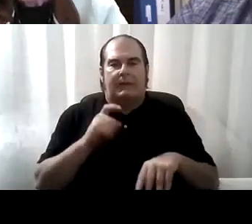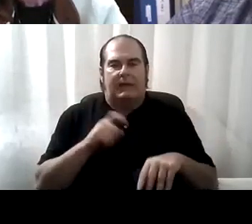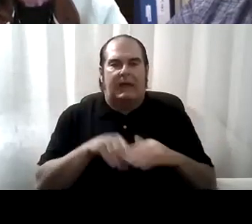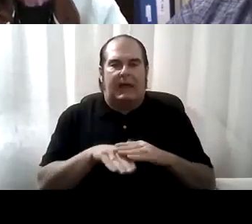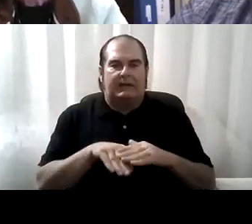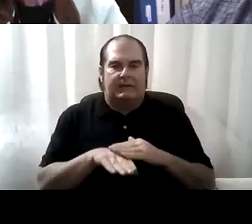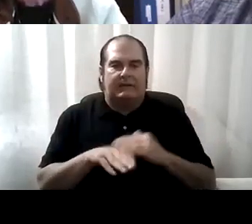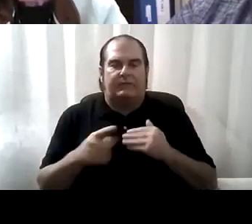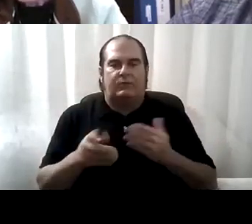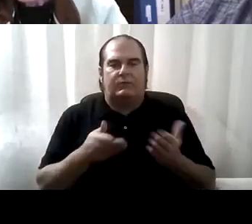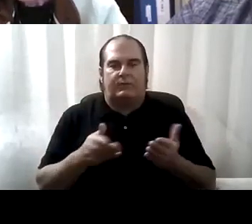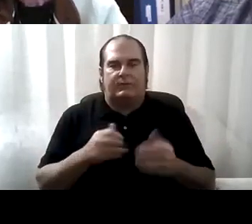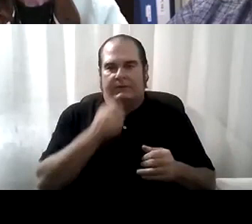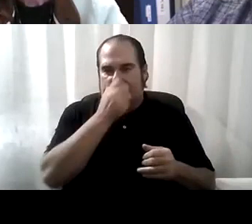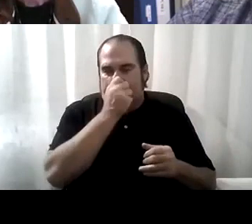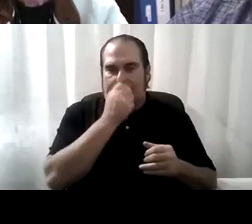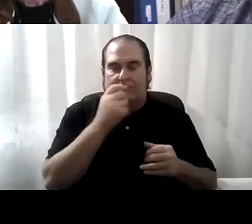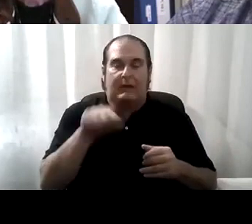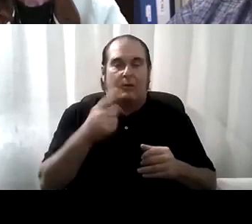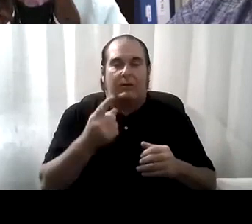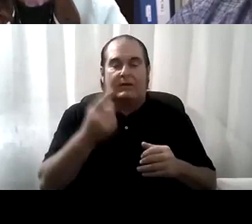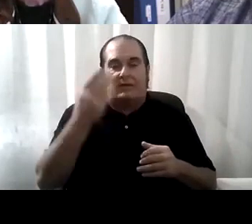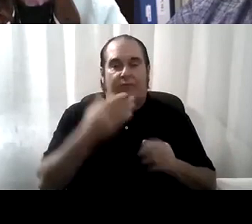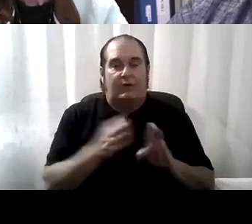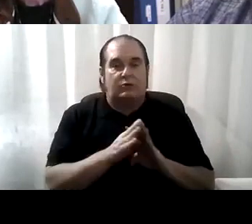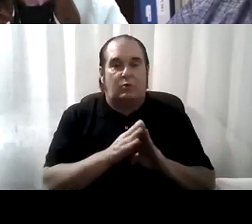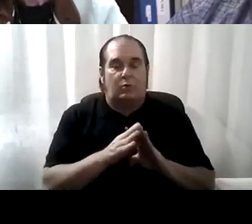Not just to front door services, but also to psychiatry.